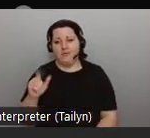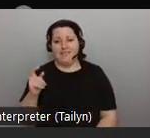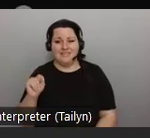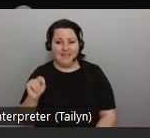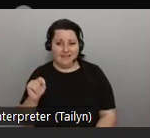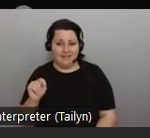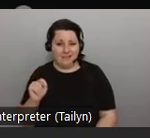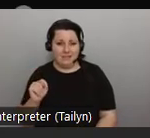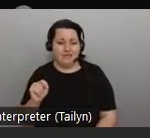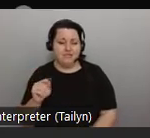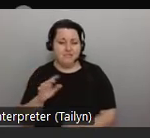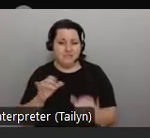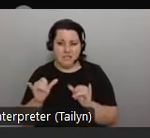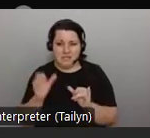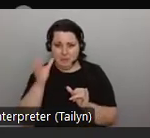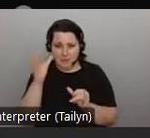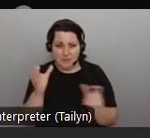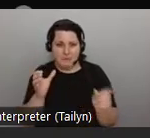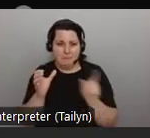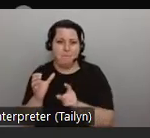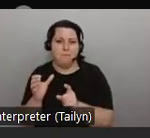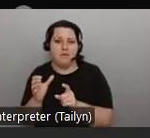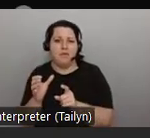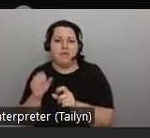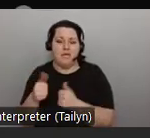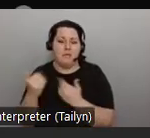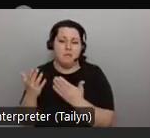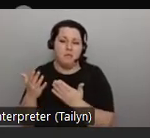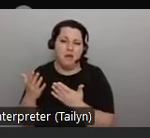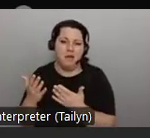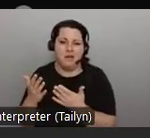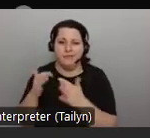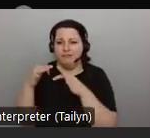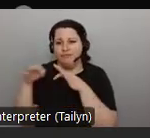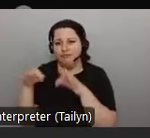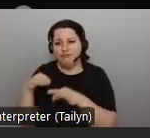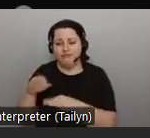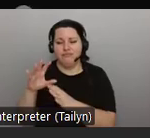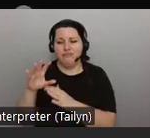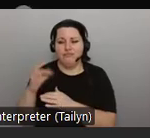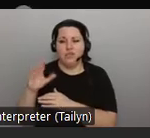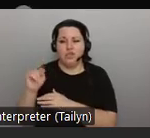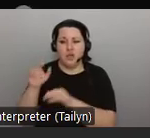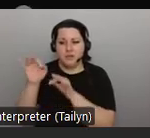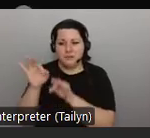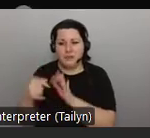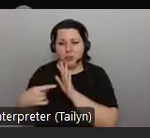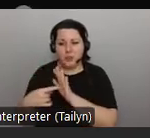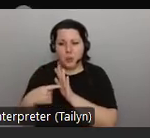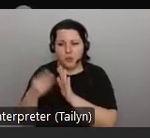we can add alt text to charts the same way. And this is where you might provide just a quick description of what the chart